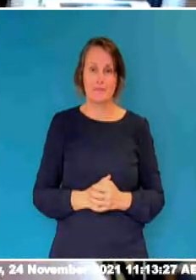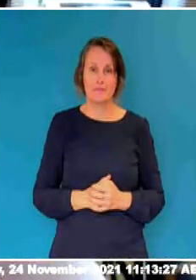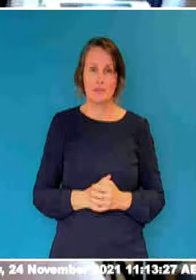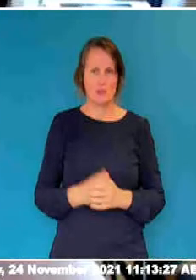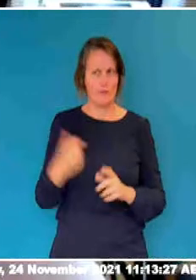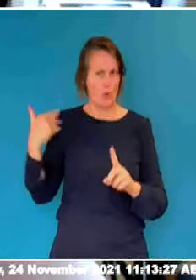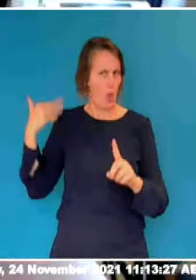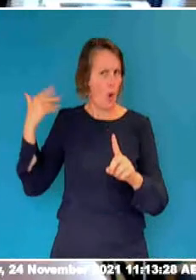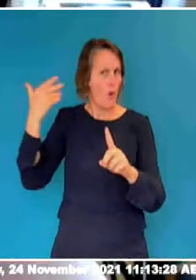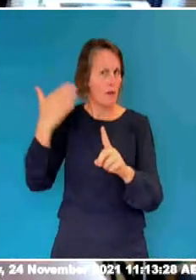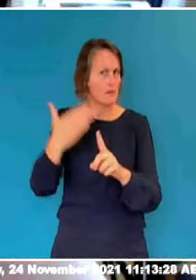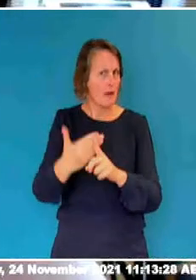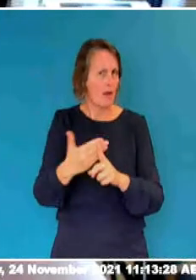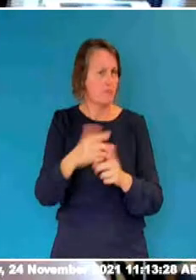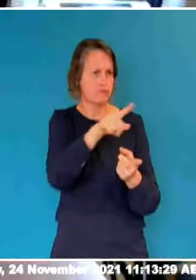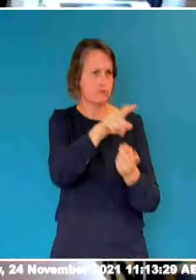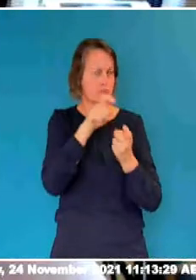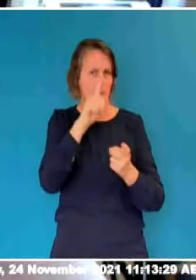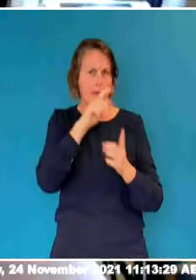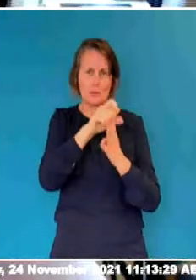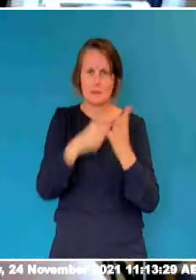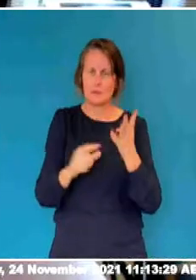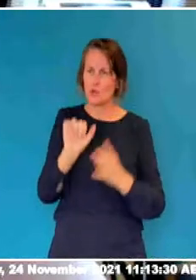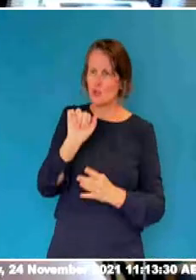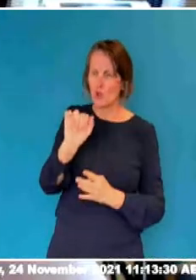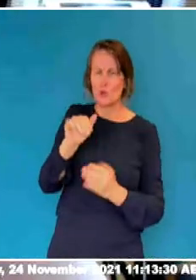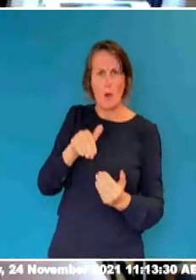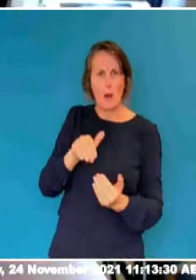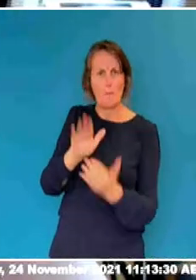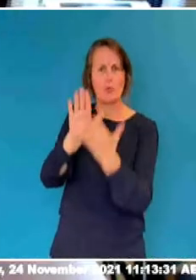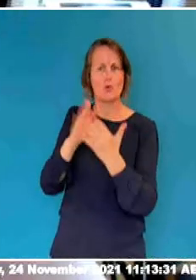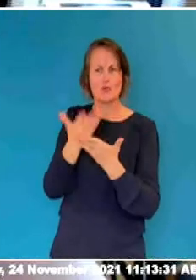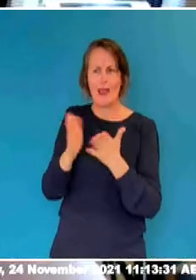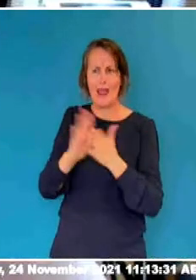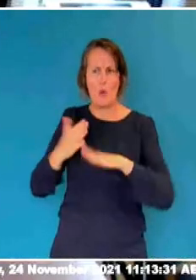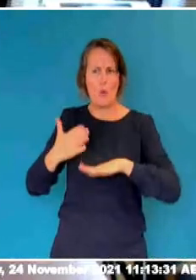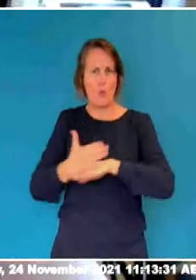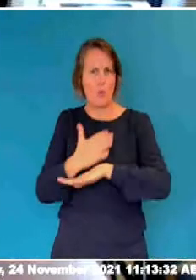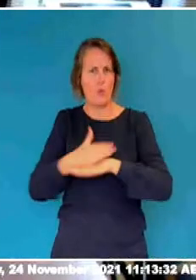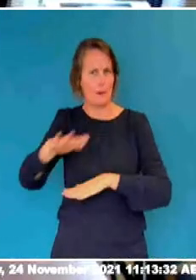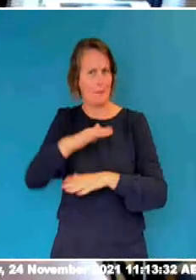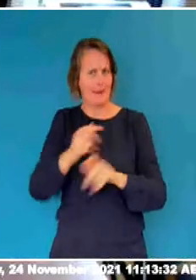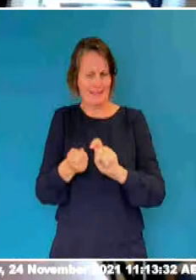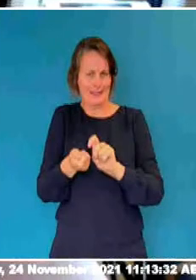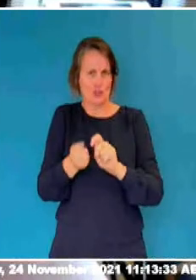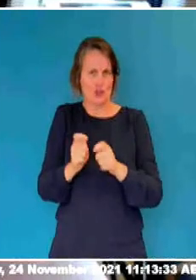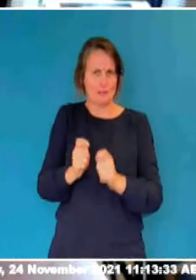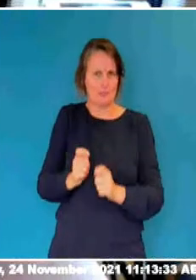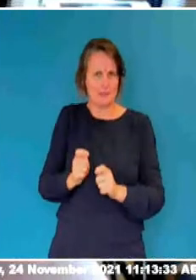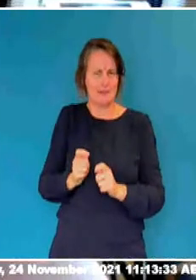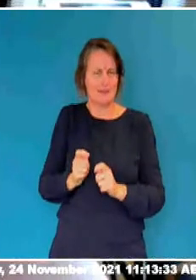that. So your approach to workplace adjustments sounds also that you're trying to